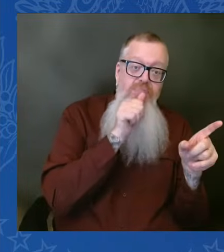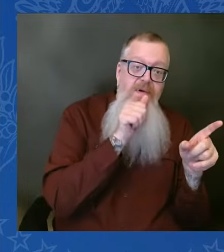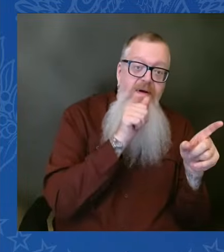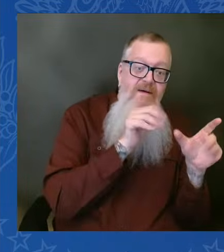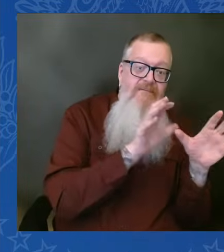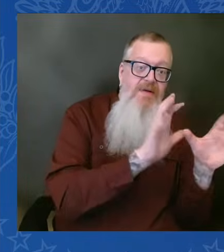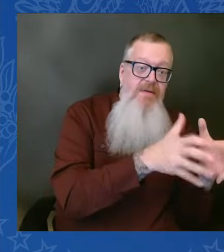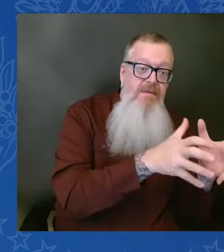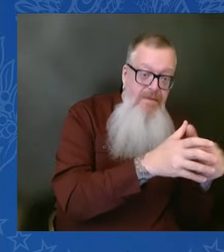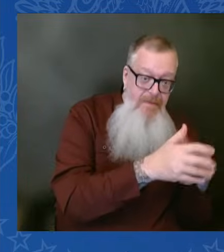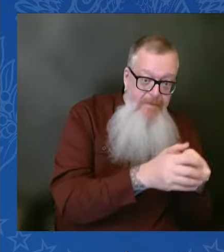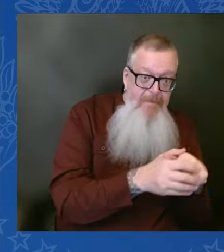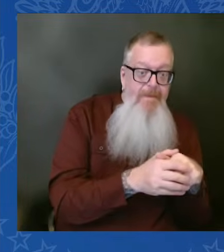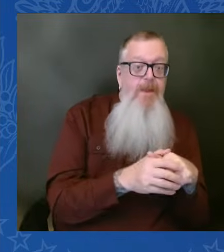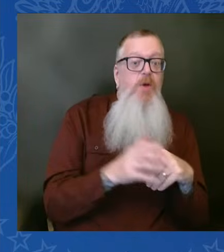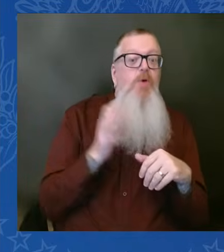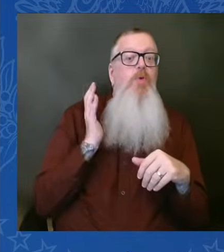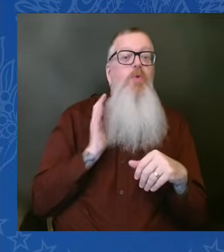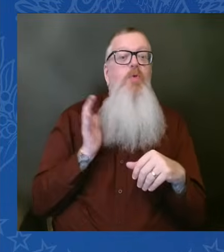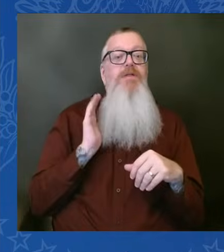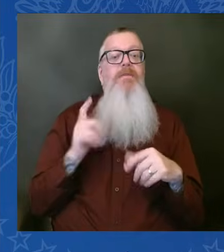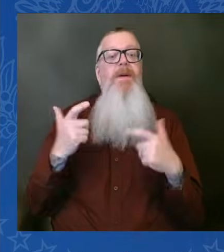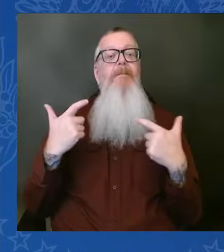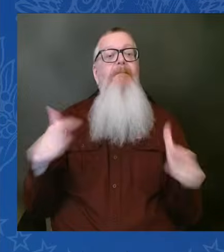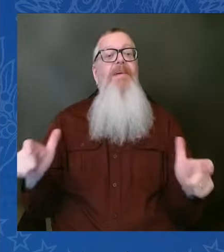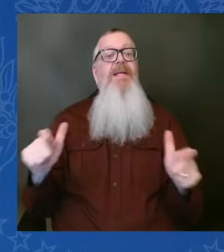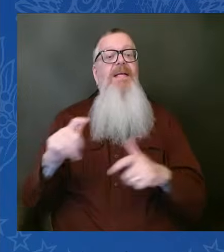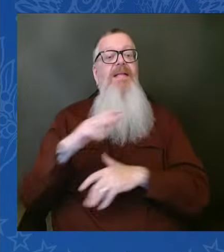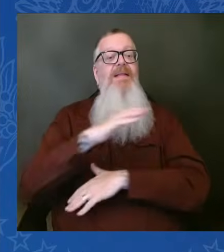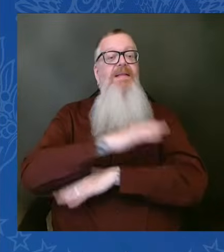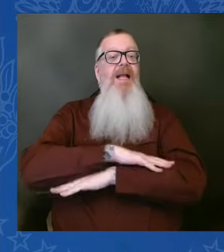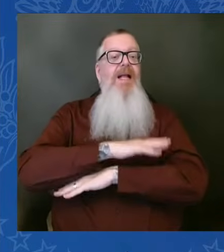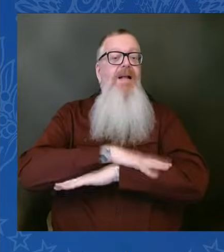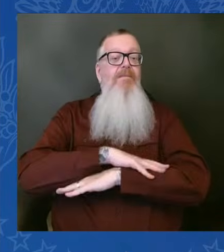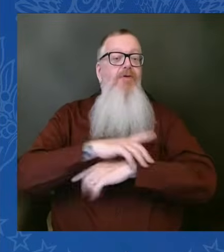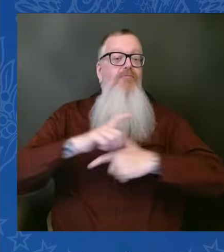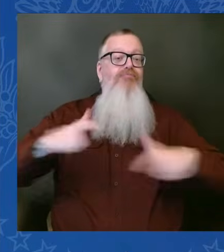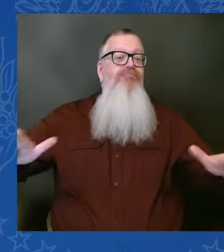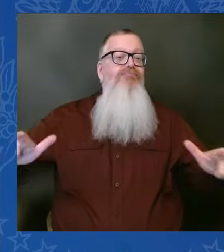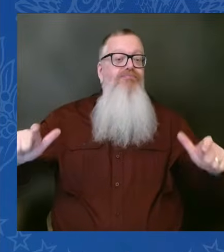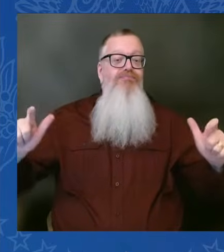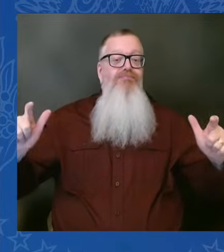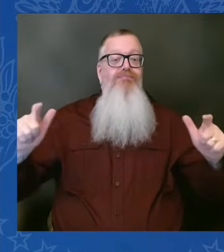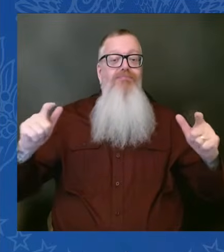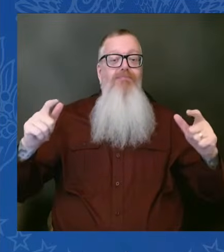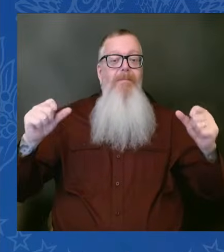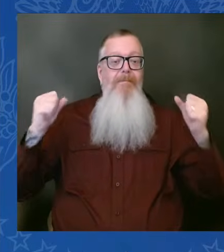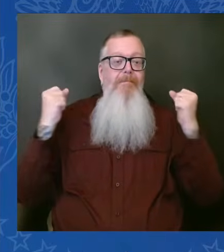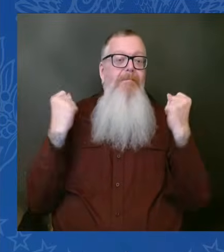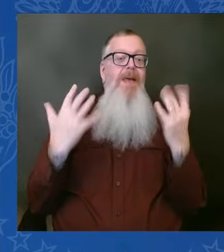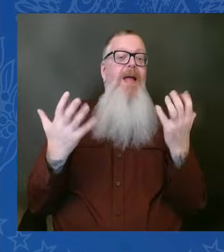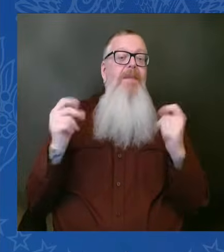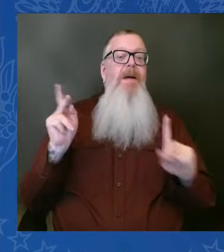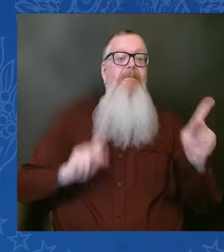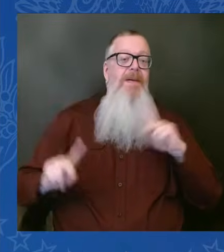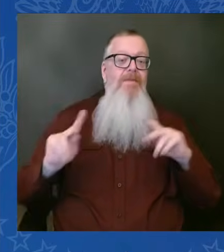You walk in -- a long table sitting, I guess, 16, 18 people on the right, parallel with the table. And you walk through an archway,